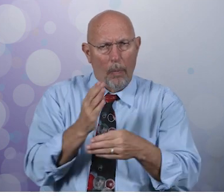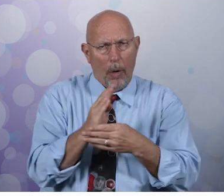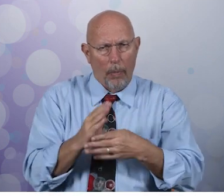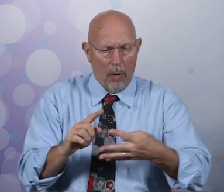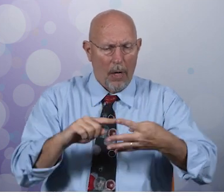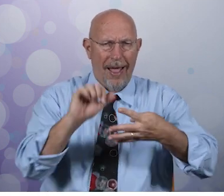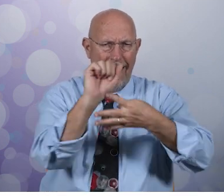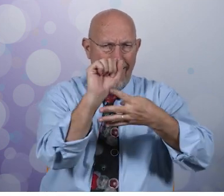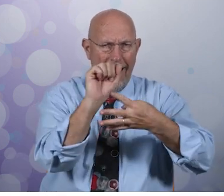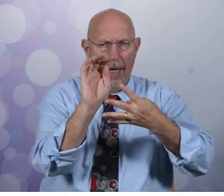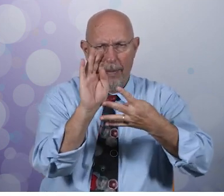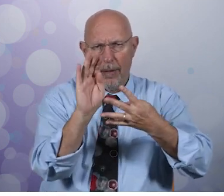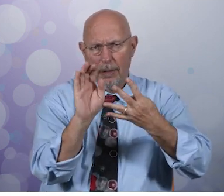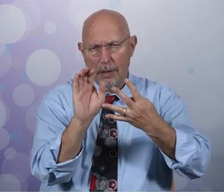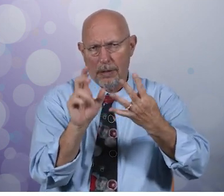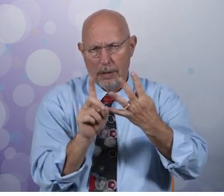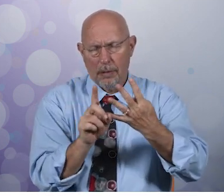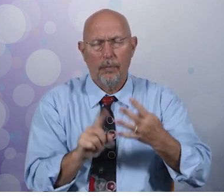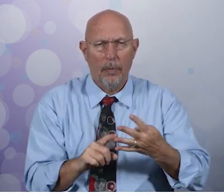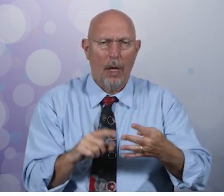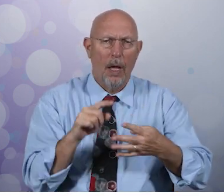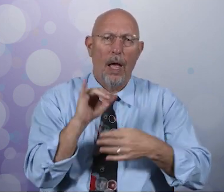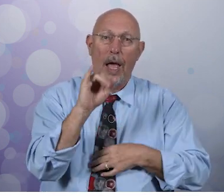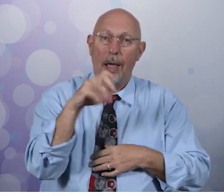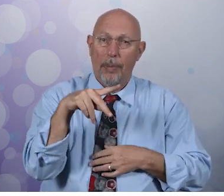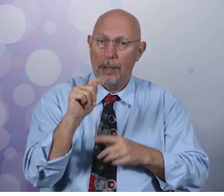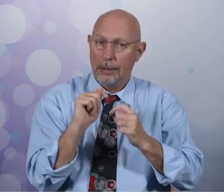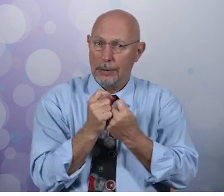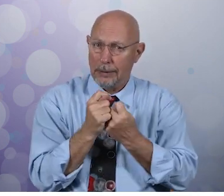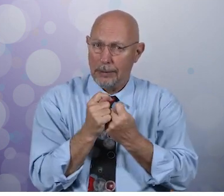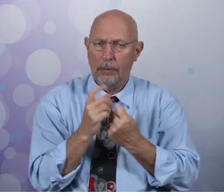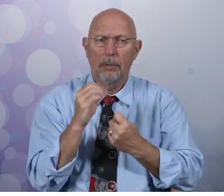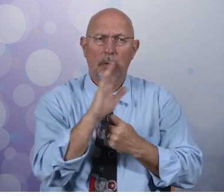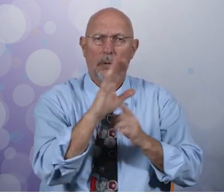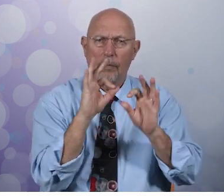through B. IEP teams and families must